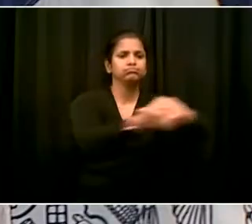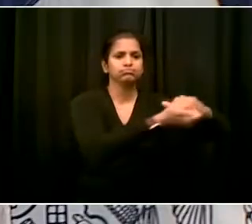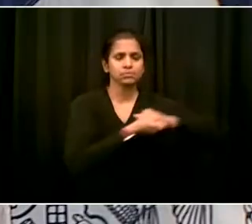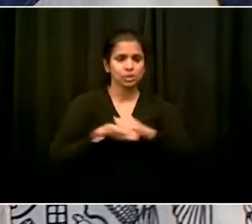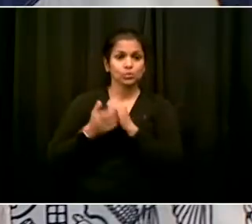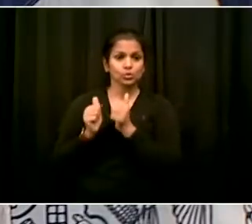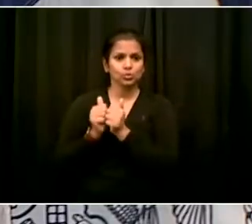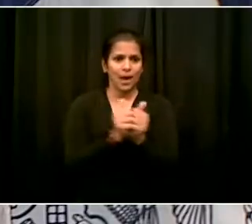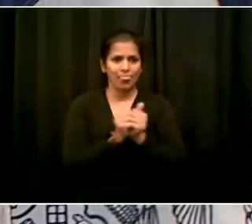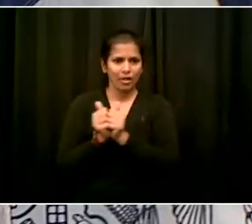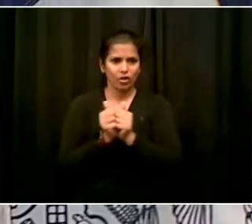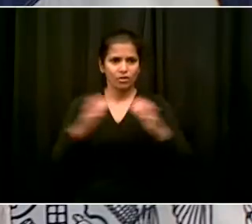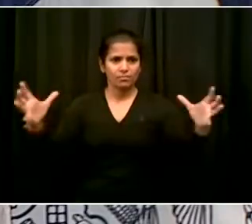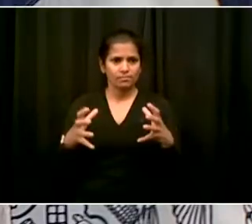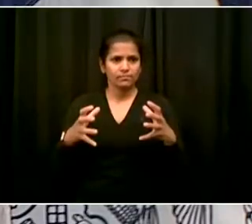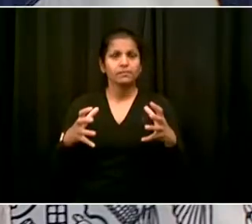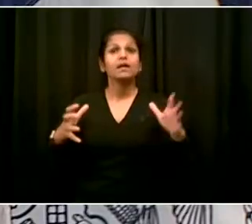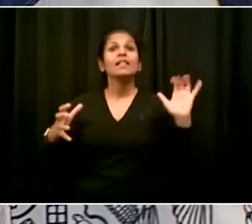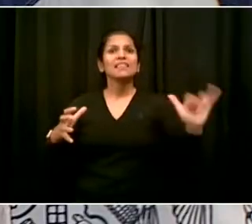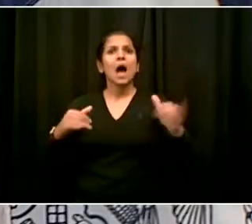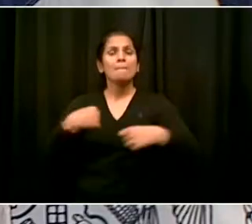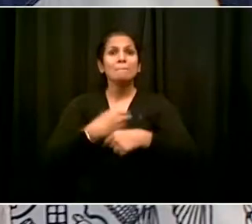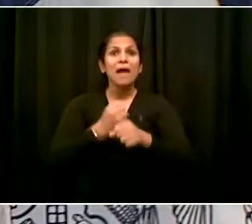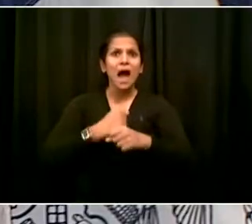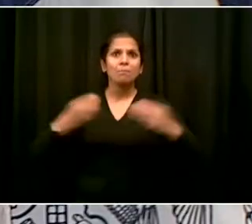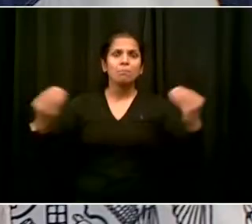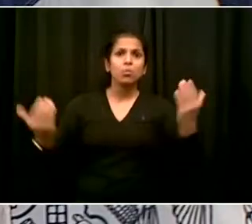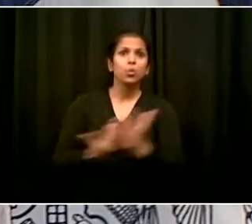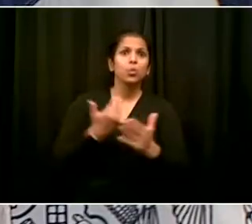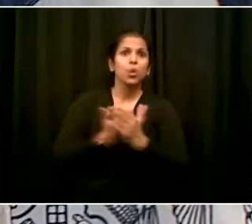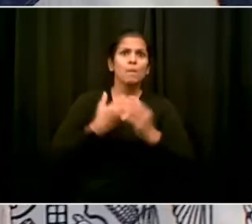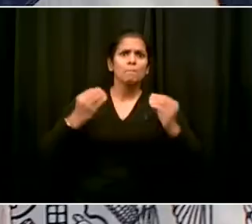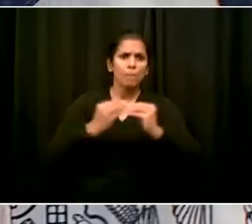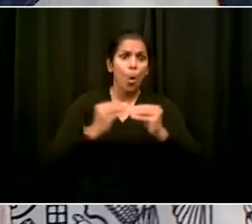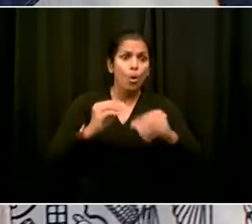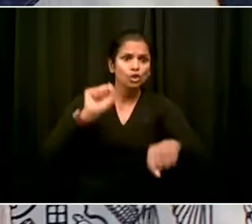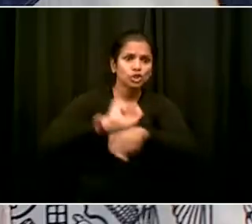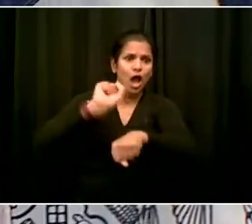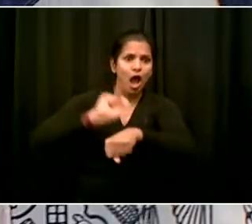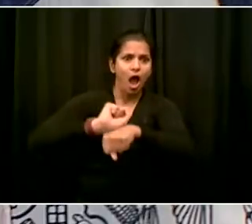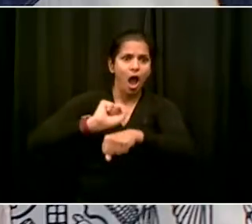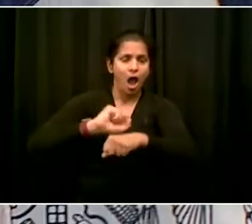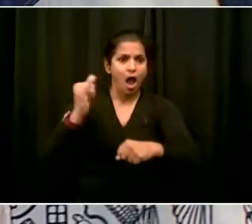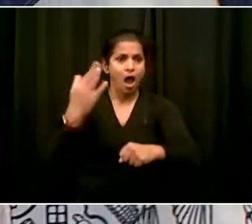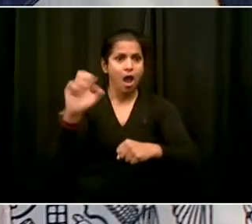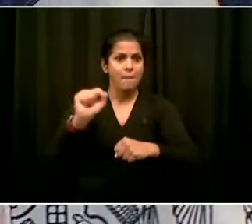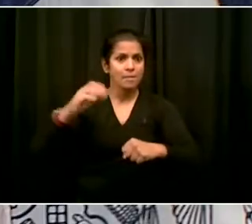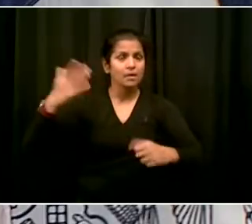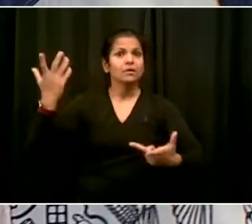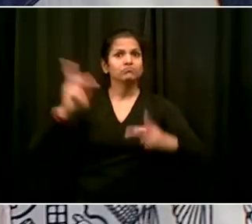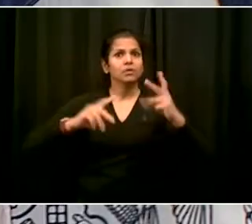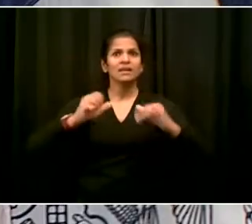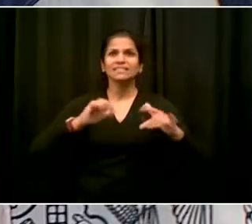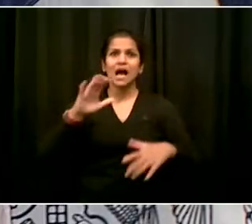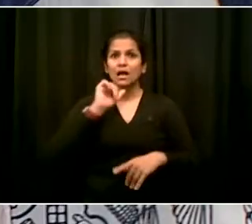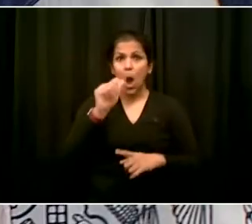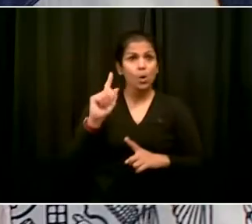ENERGIES OF ALL THOSE AND ALSO